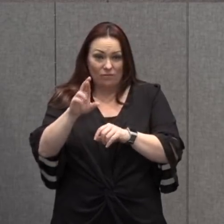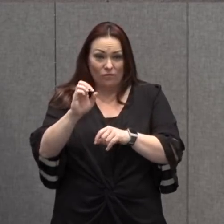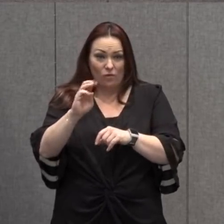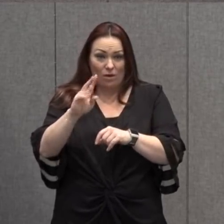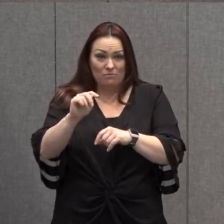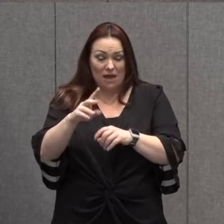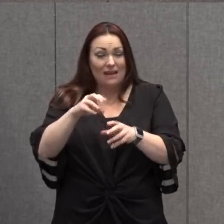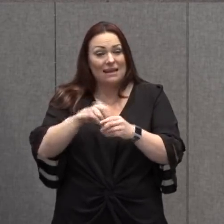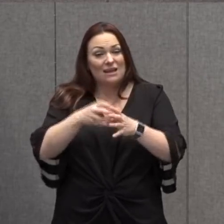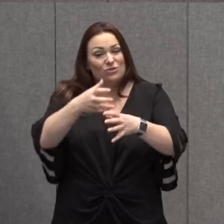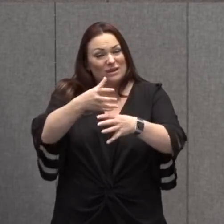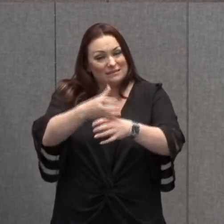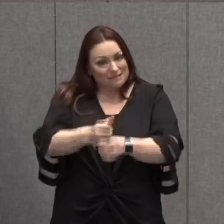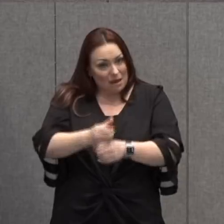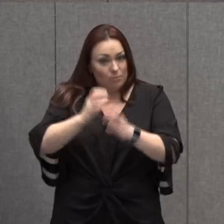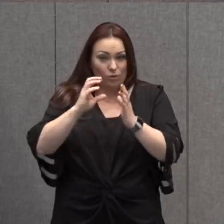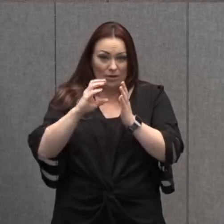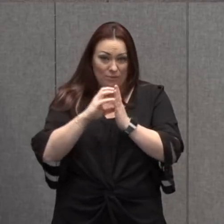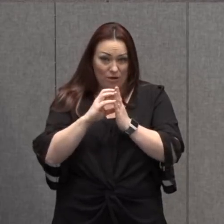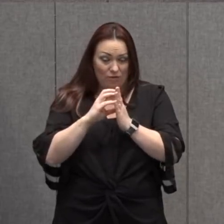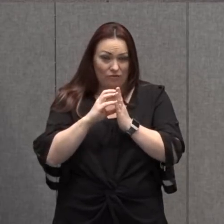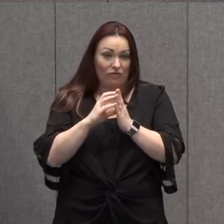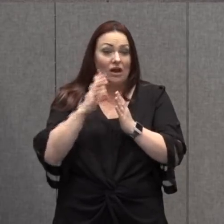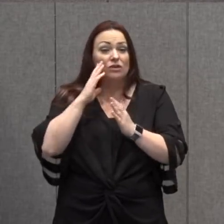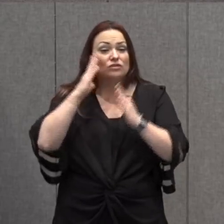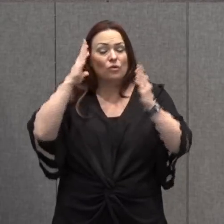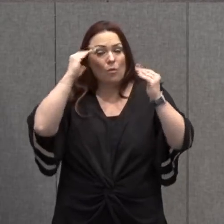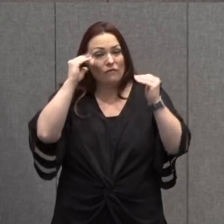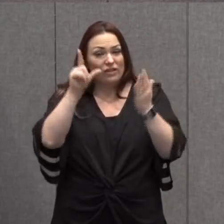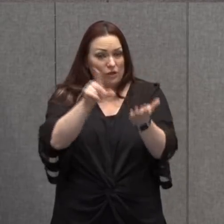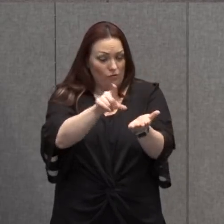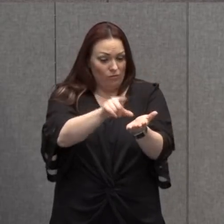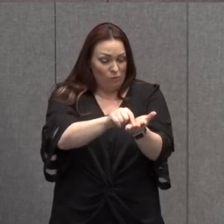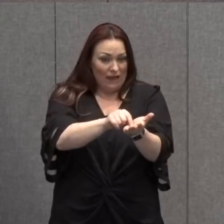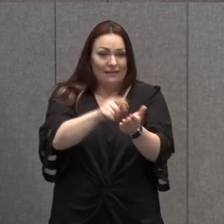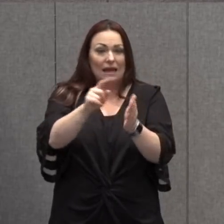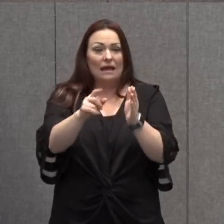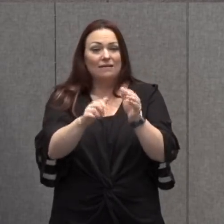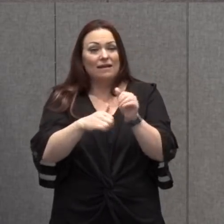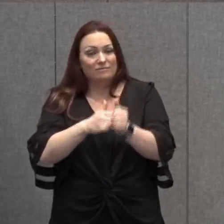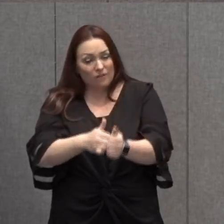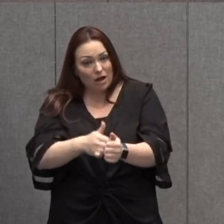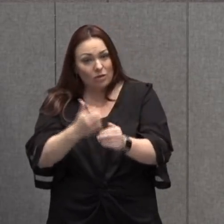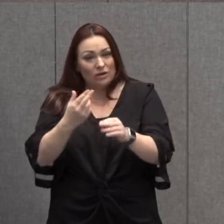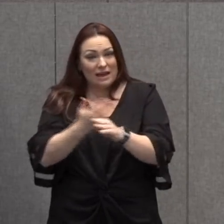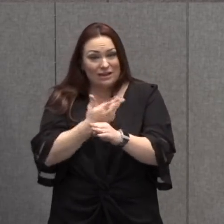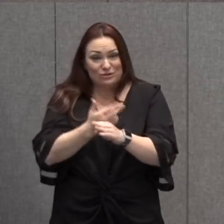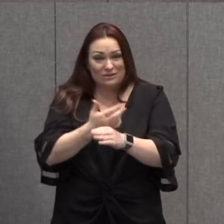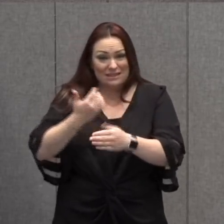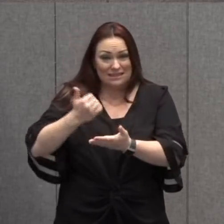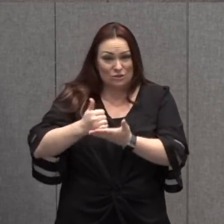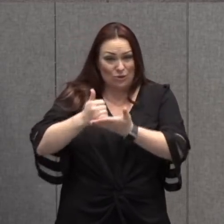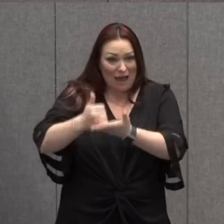So hopefully, you have printed this down and you've used this. And this is a great tool to keep